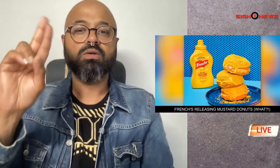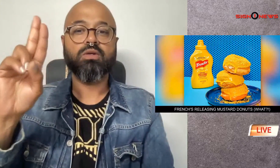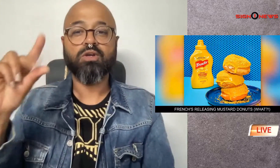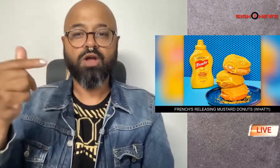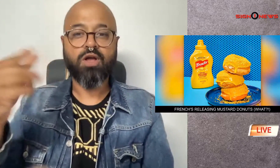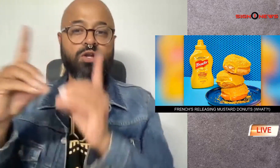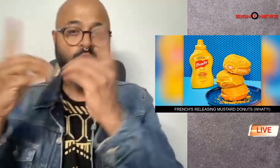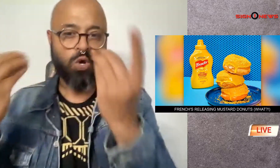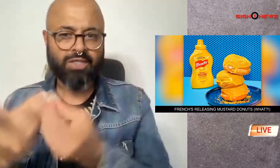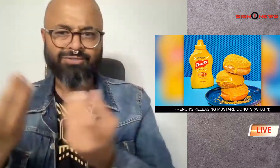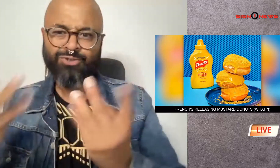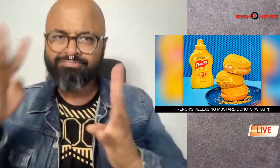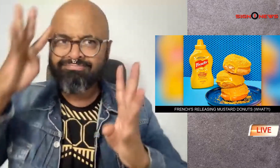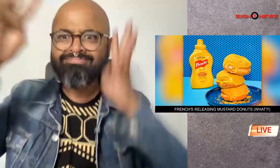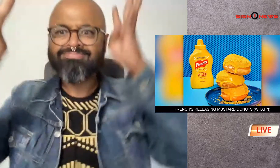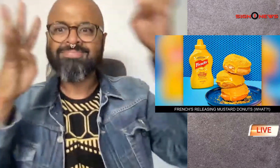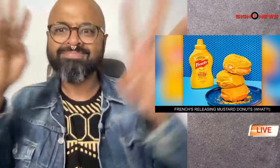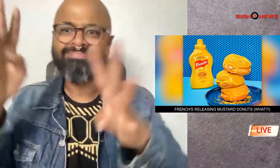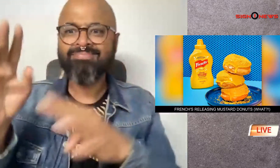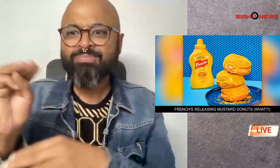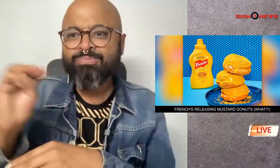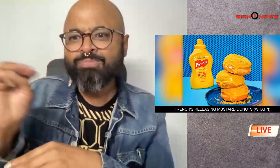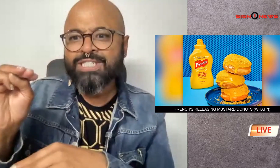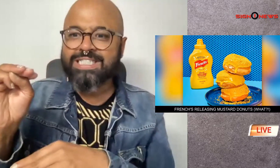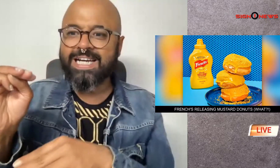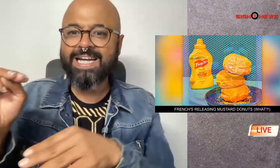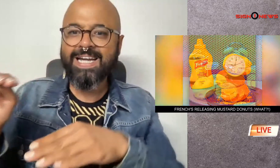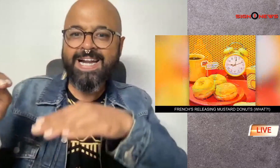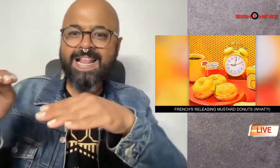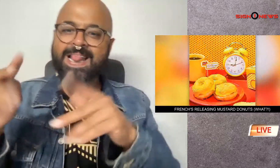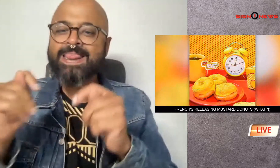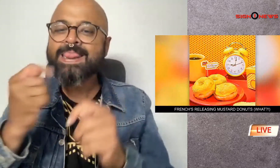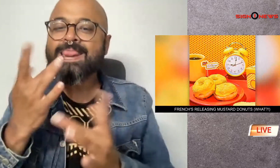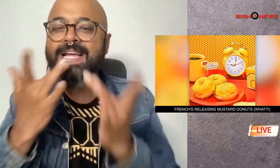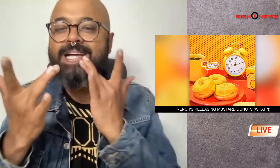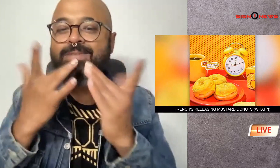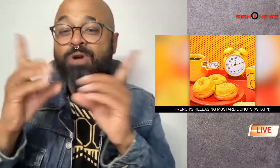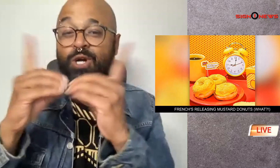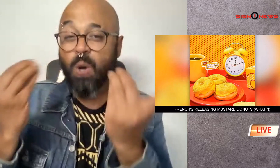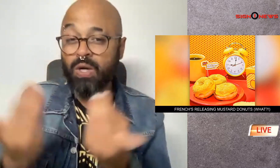doughnuts to create a special mustard themed doughnut